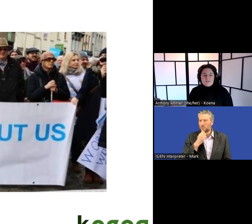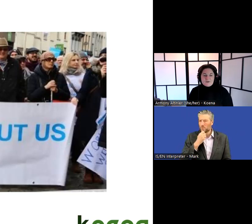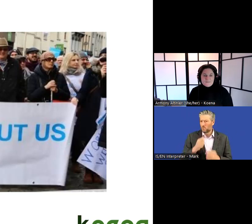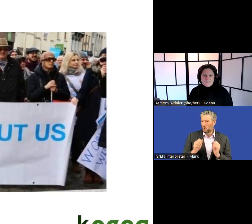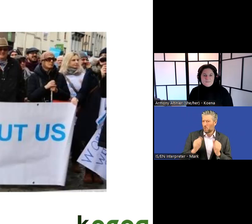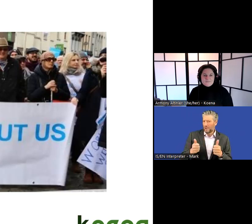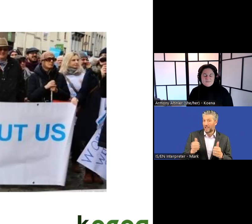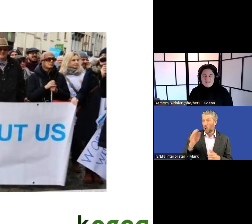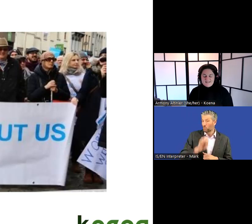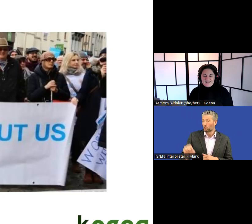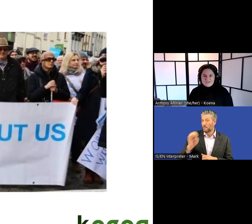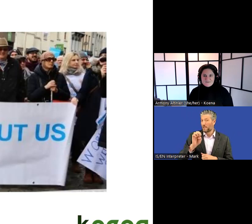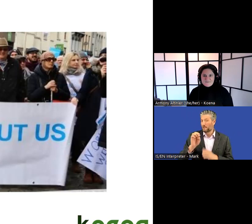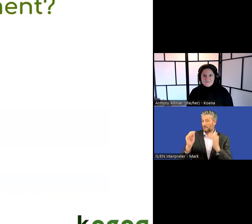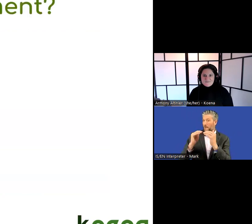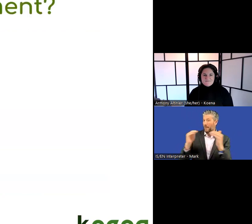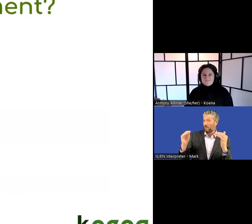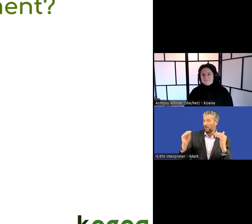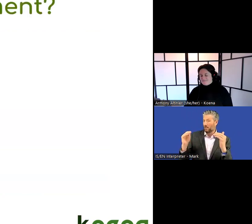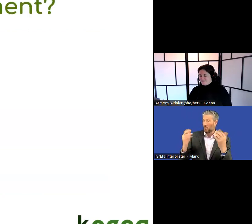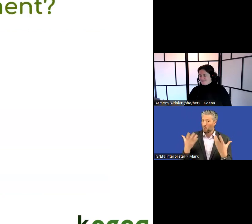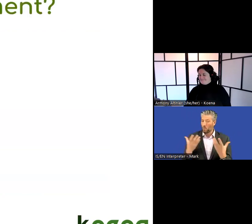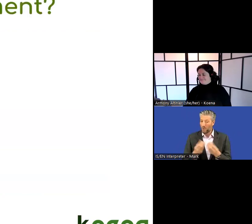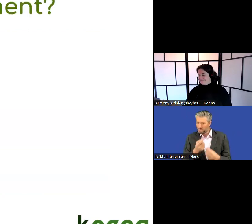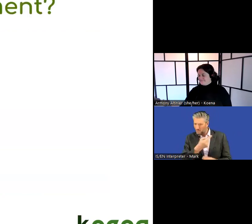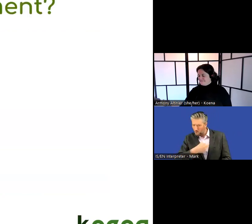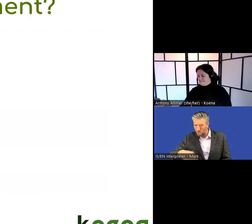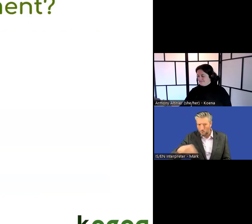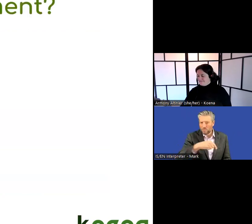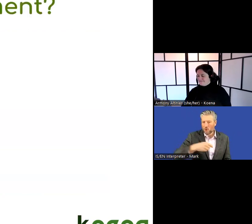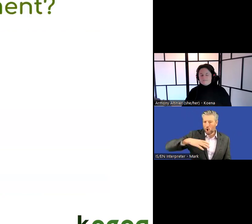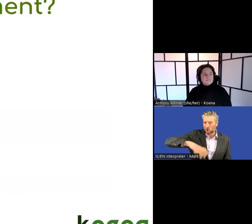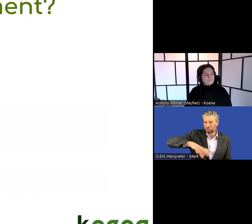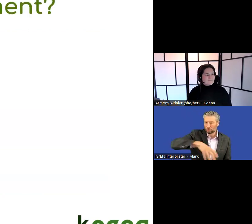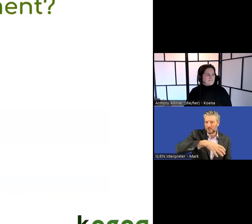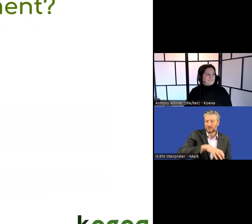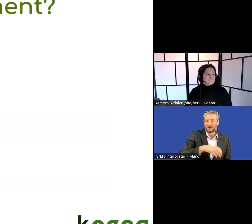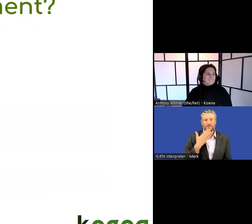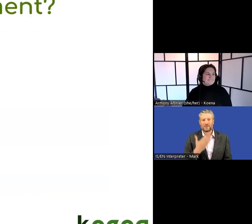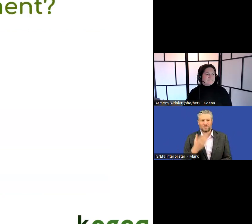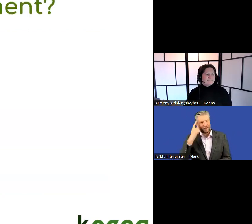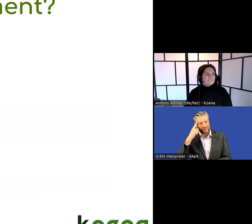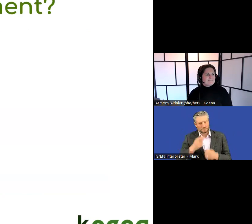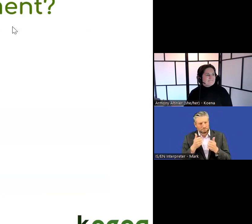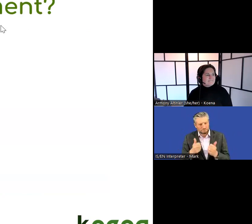Thank you. Thank you very much.